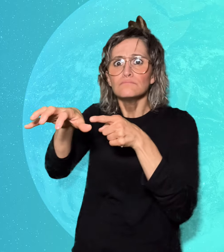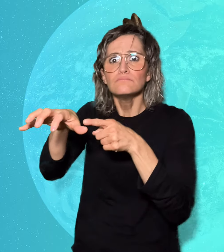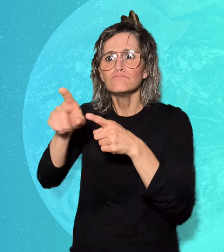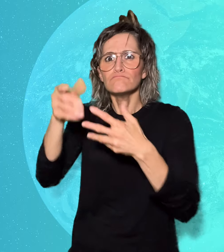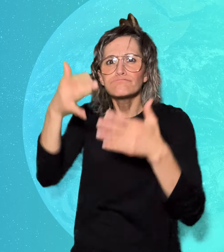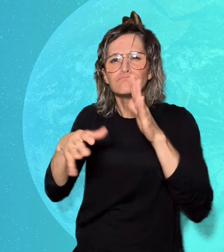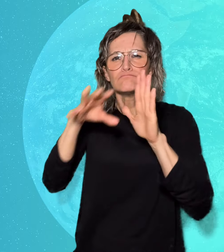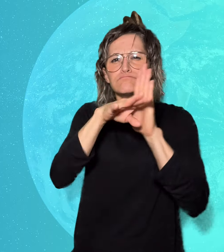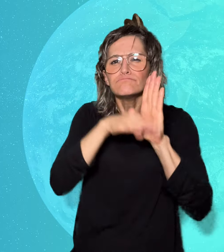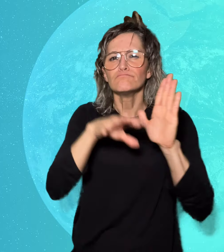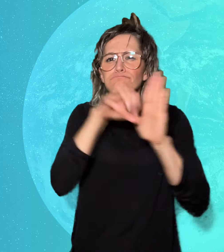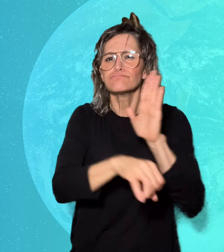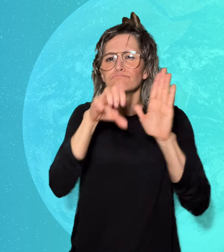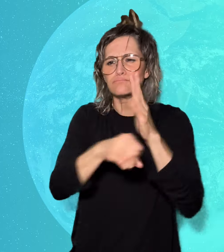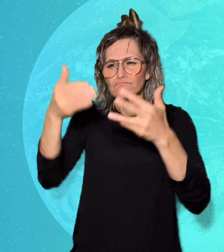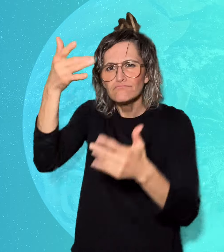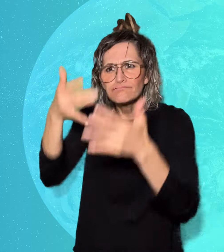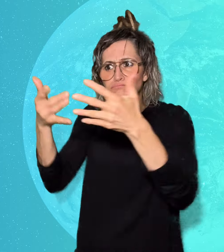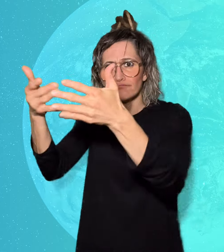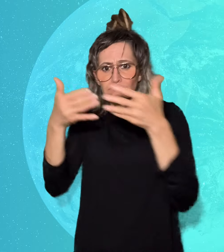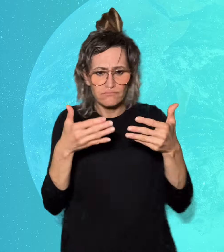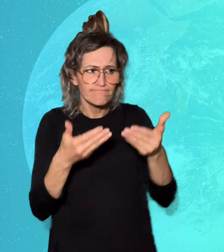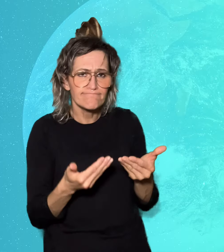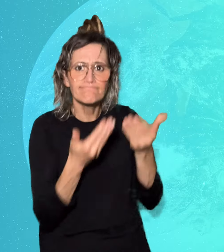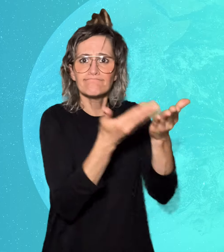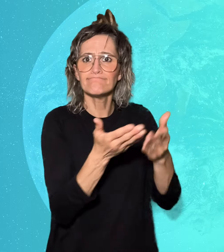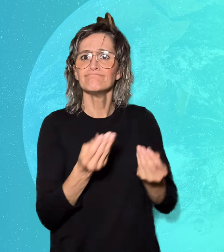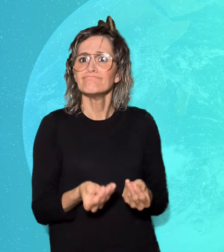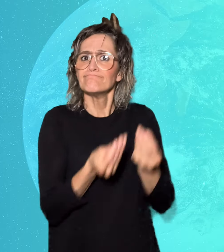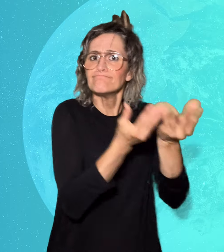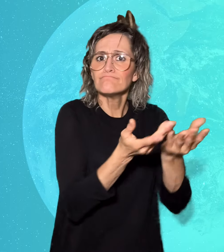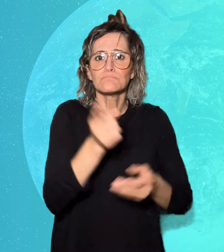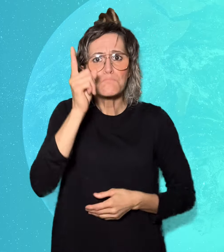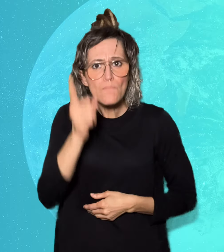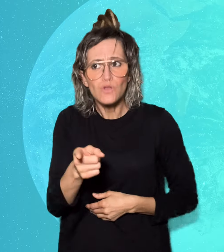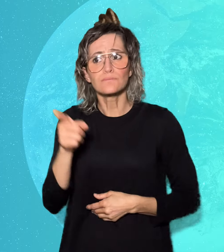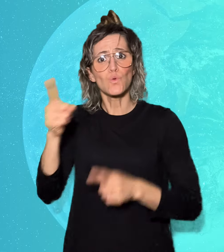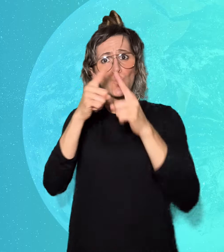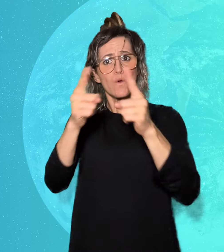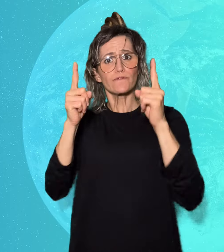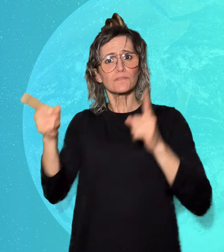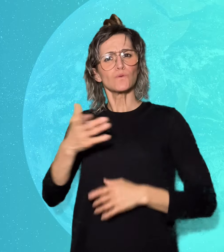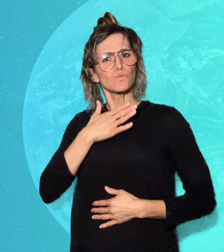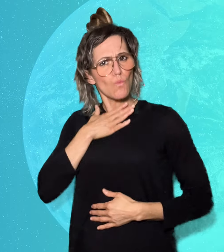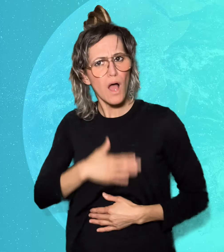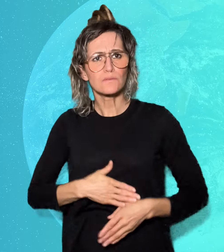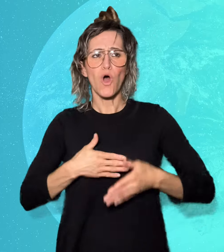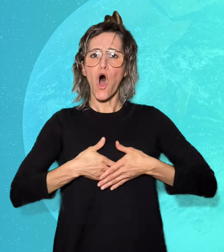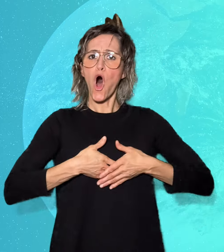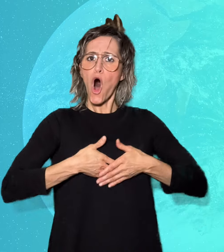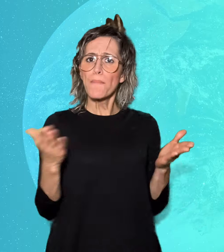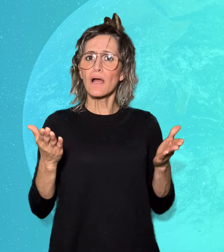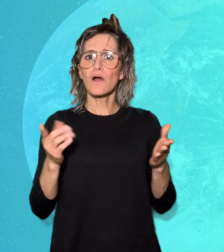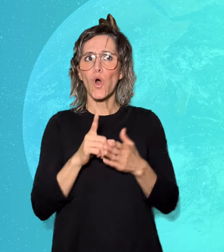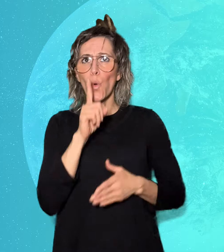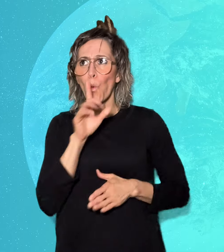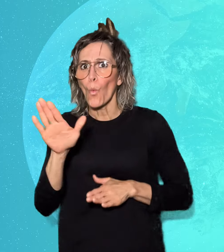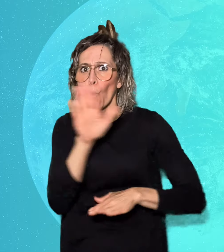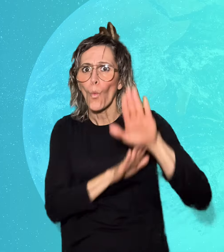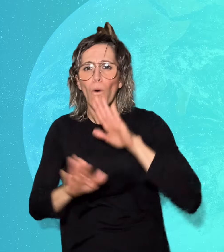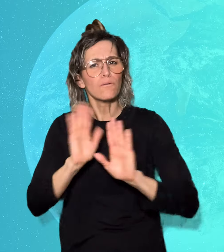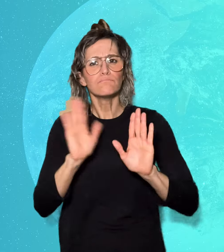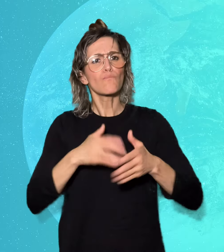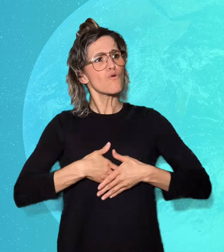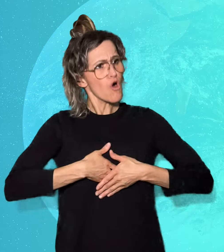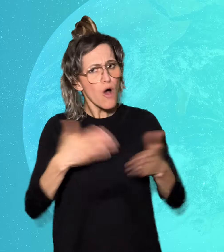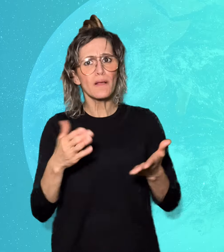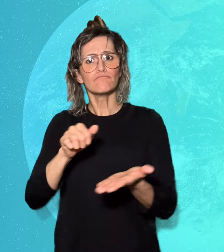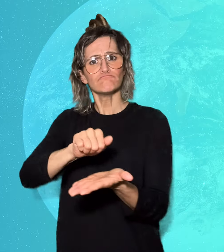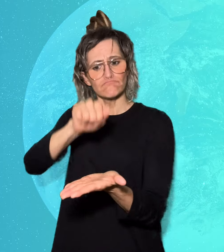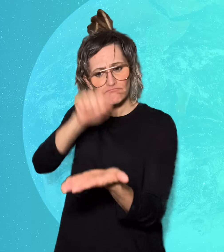is transparent in publishing its annual security reports. Lacy reassured